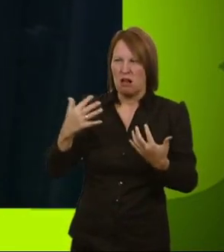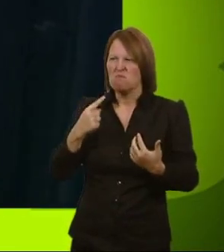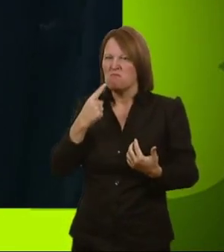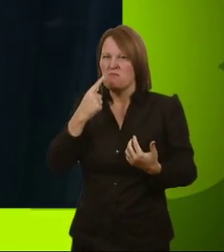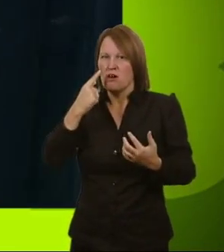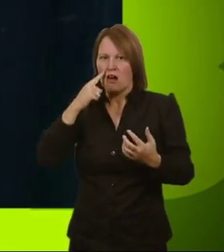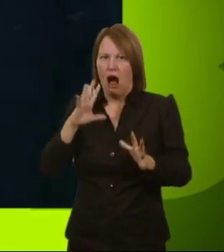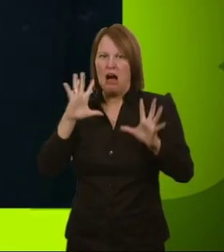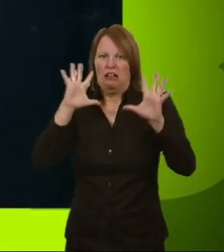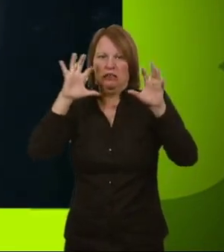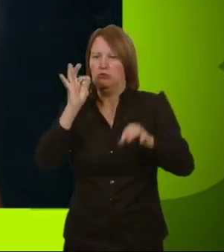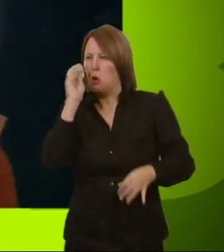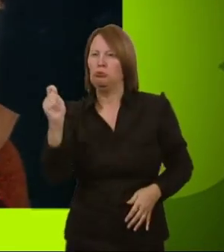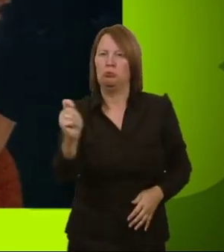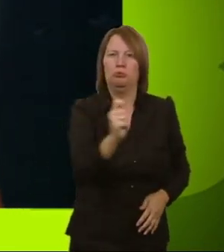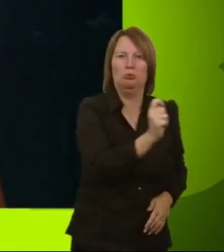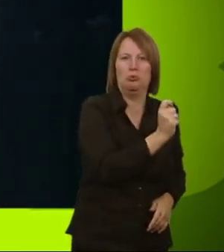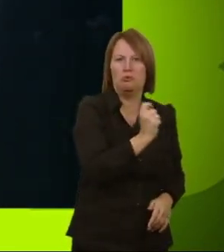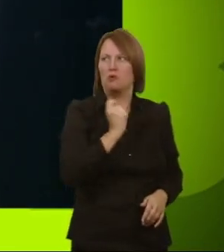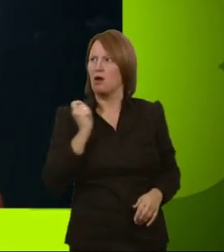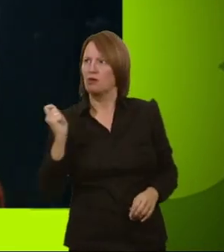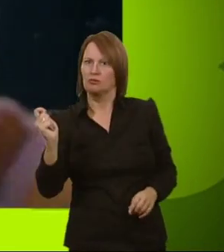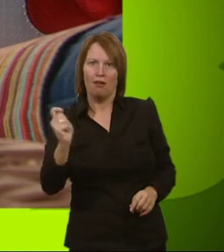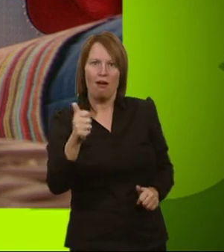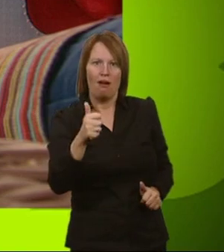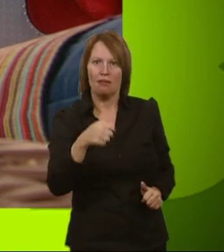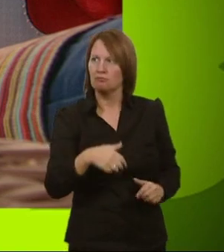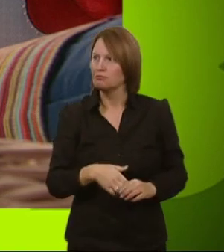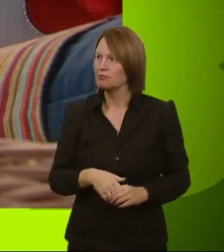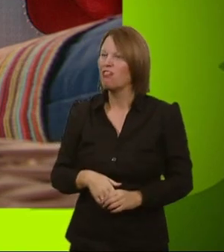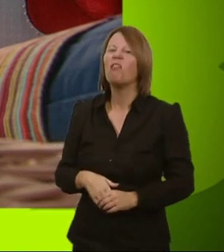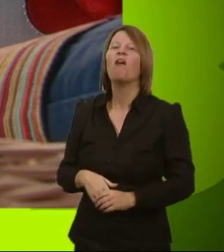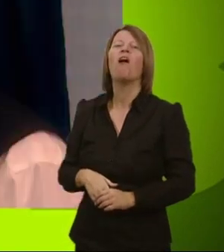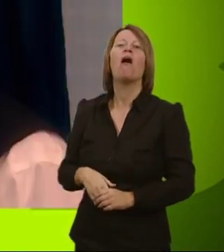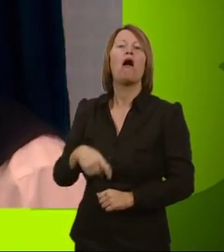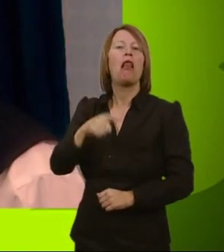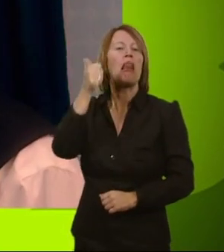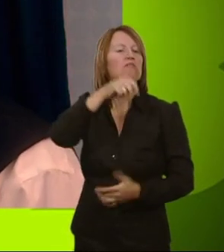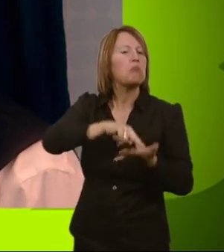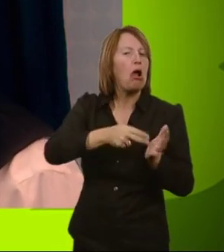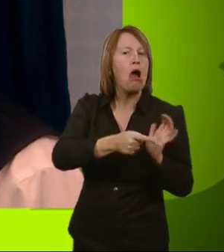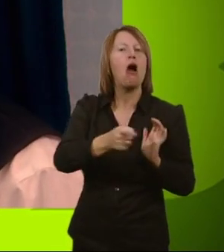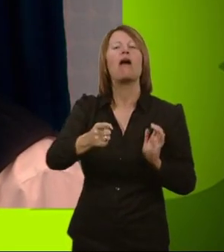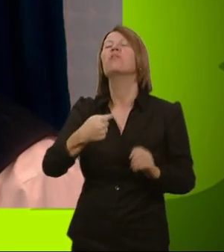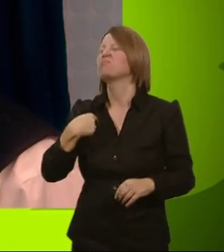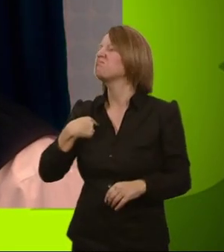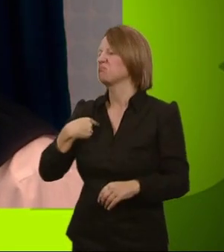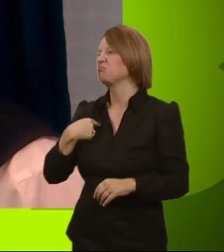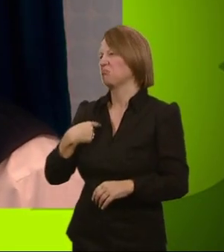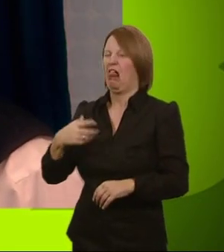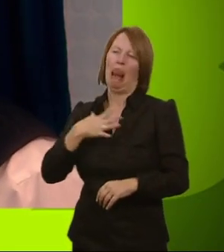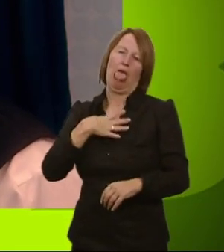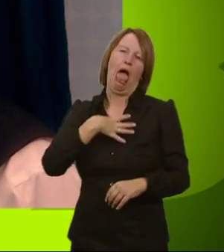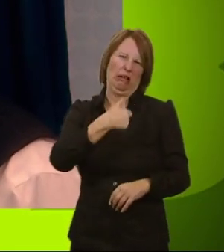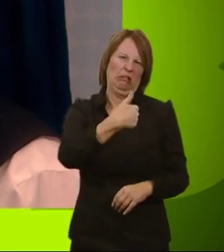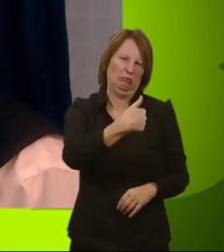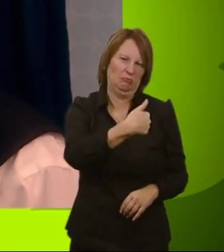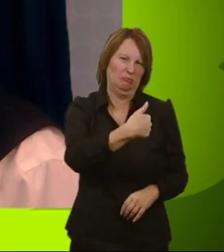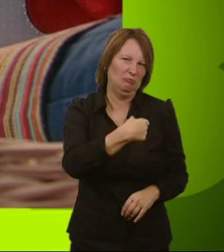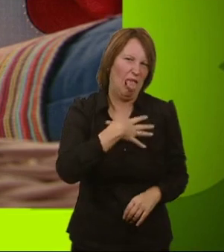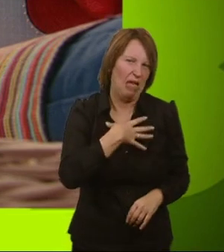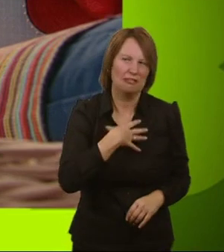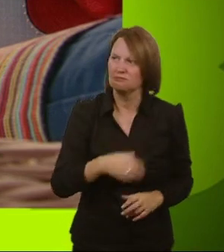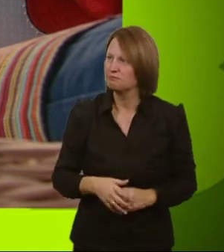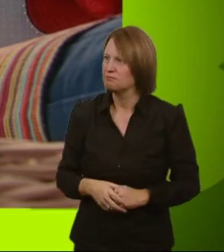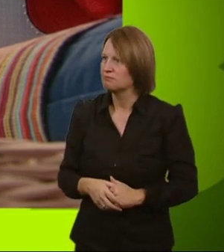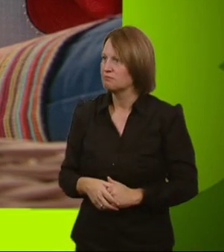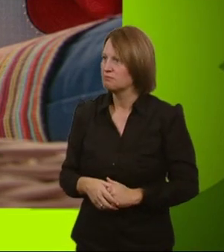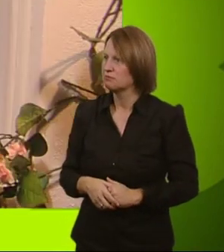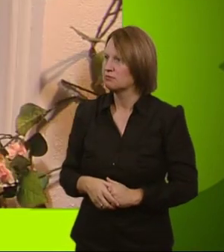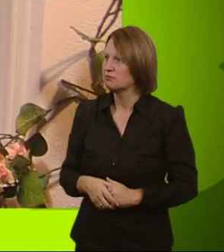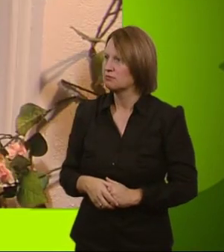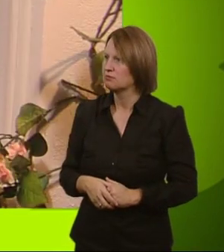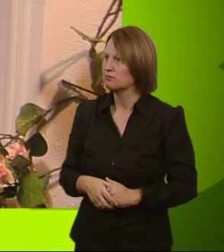his fearsome whiff with the scent of roses oh now there's a plan yeah I like it yeah what